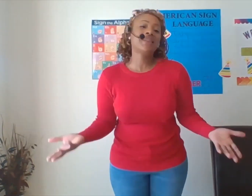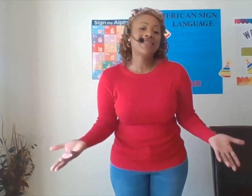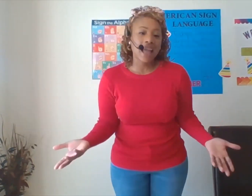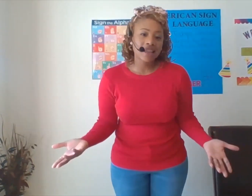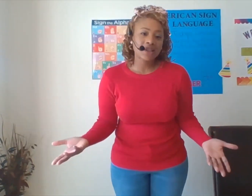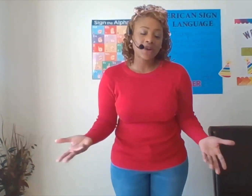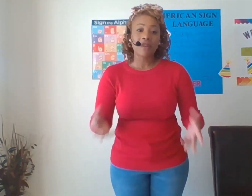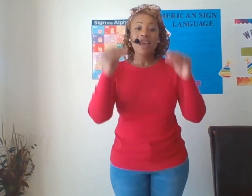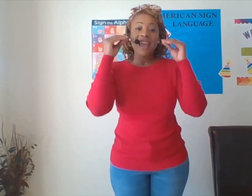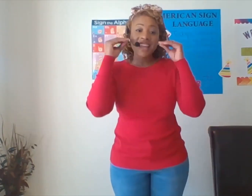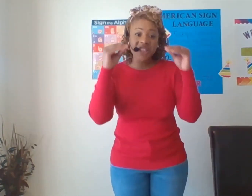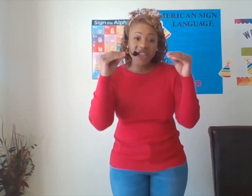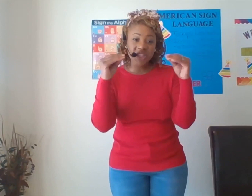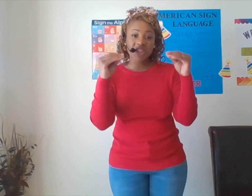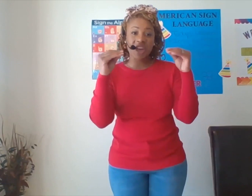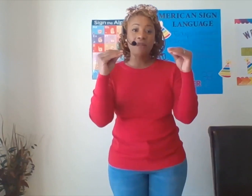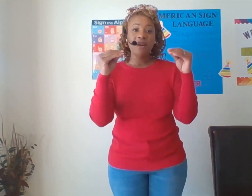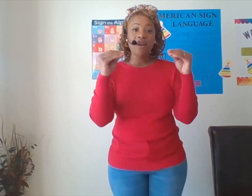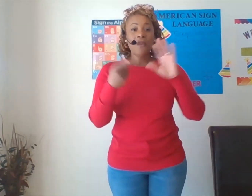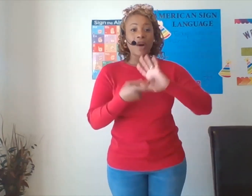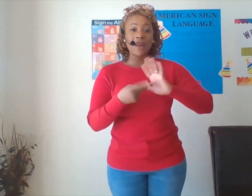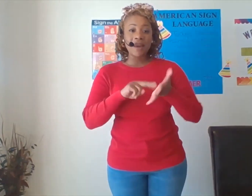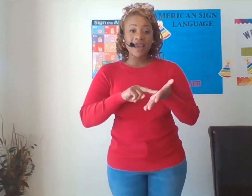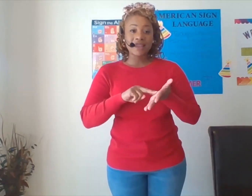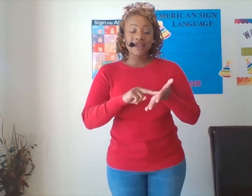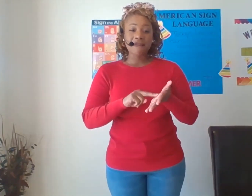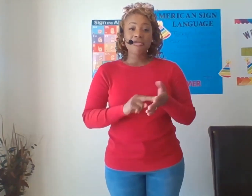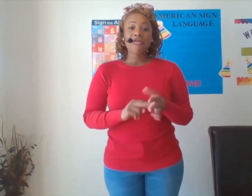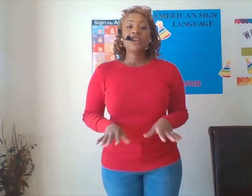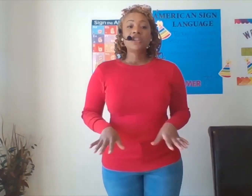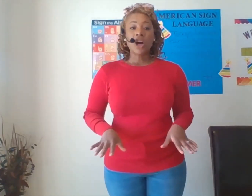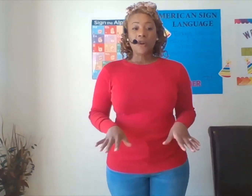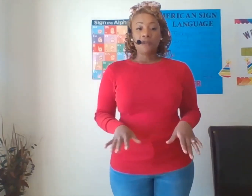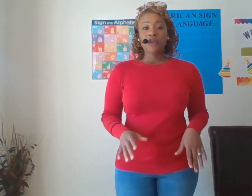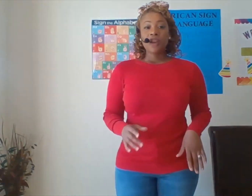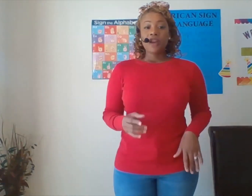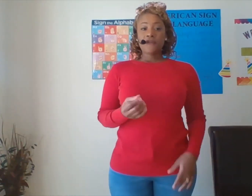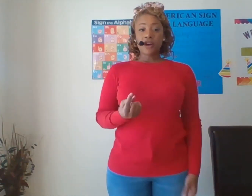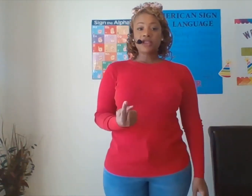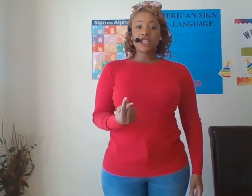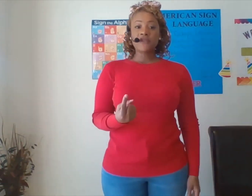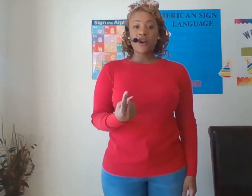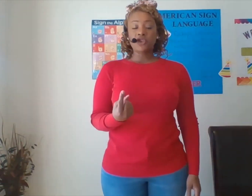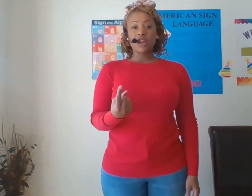sign it to him and teach them what it means so first things first you're going